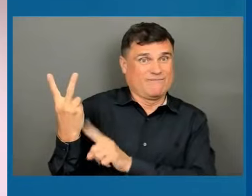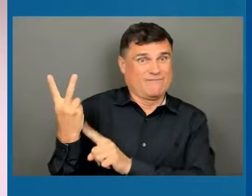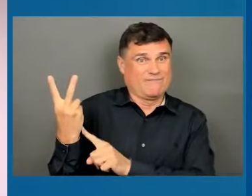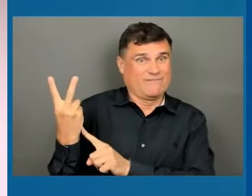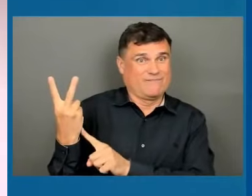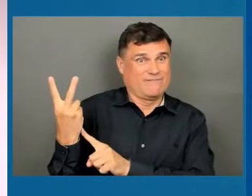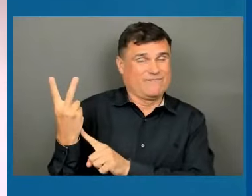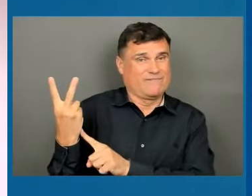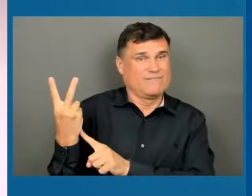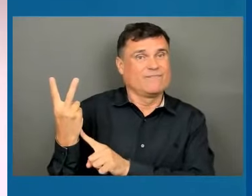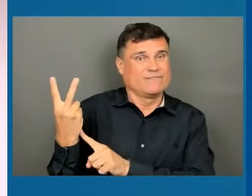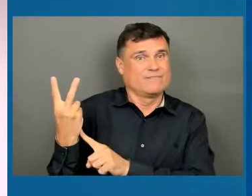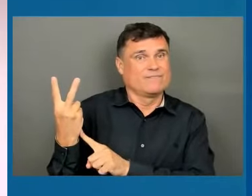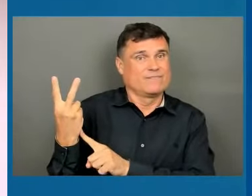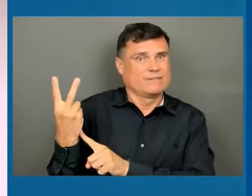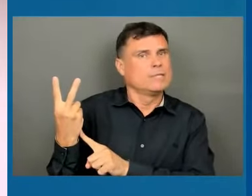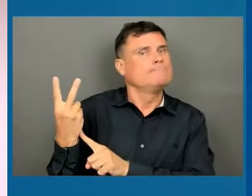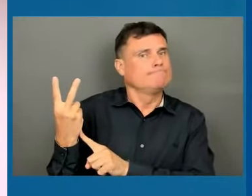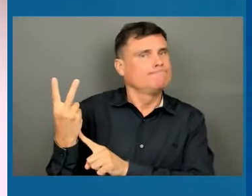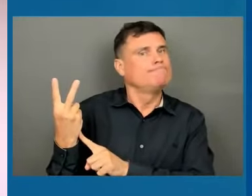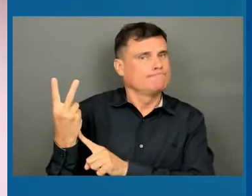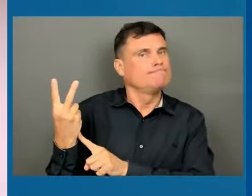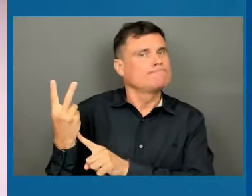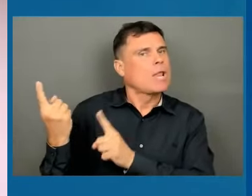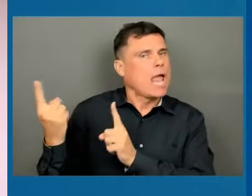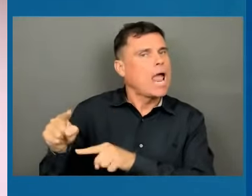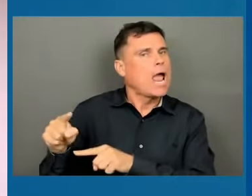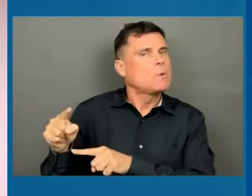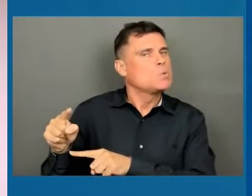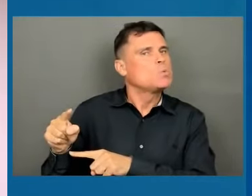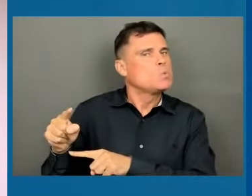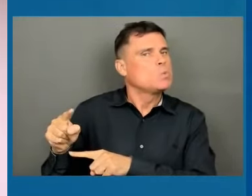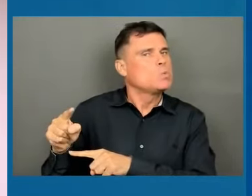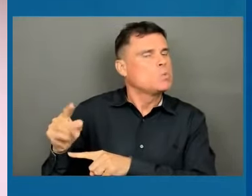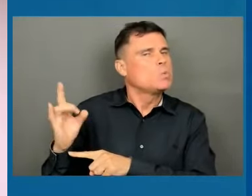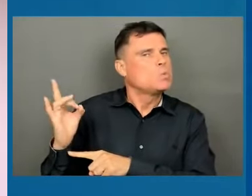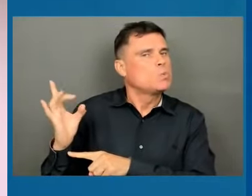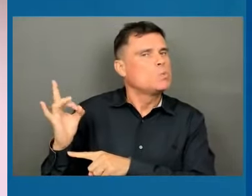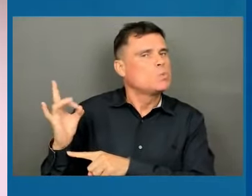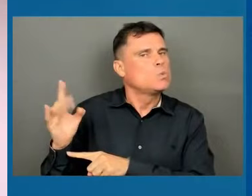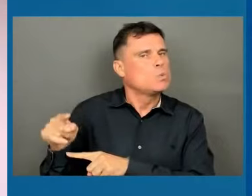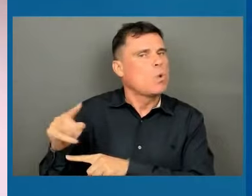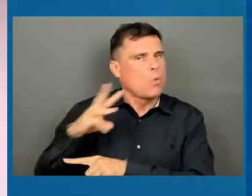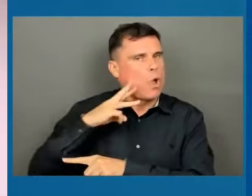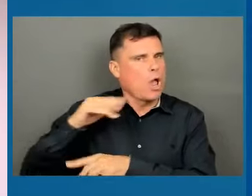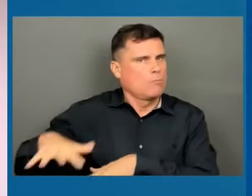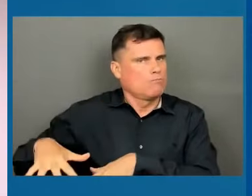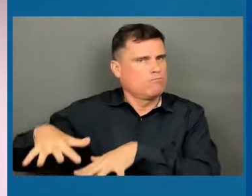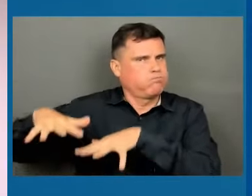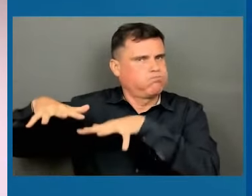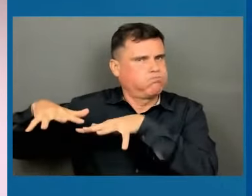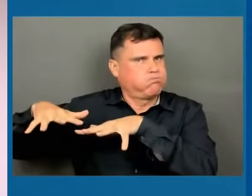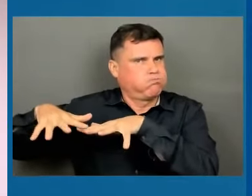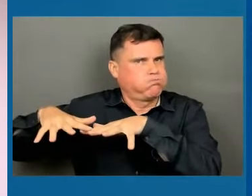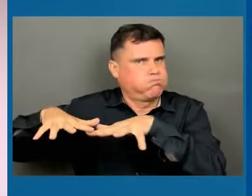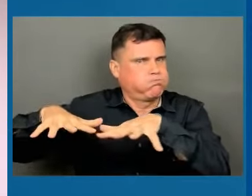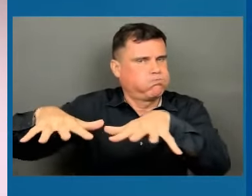certainly not the same level of kind of infrastructure areas at risk in comparison to the kind of impact we saw in the November